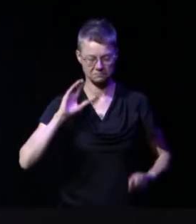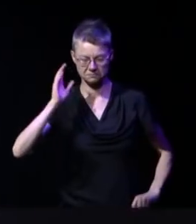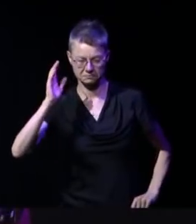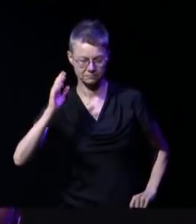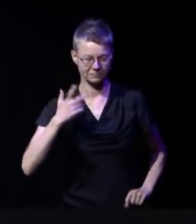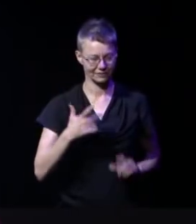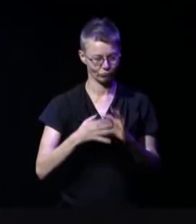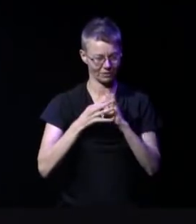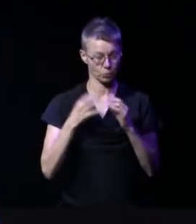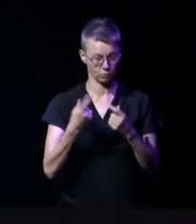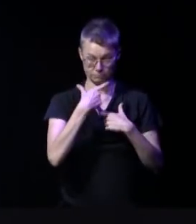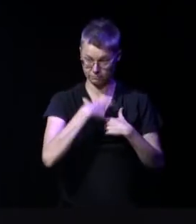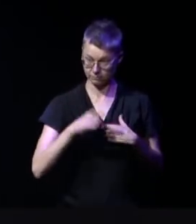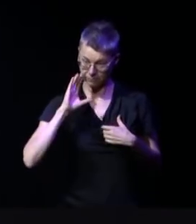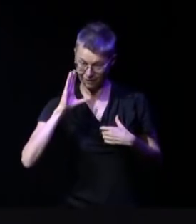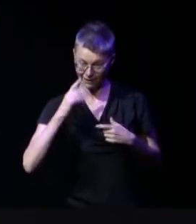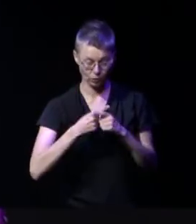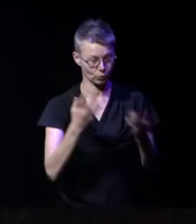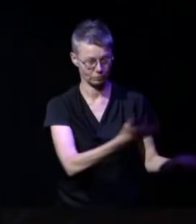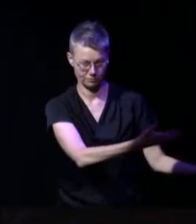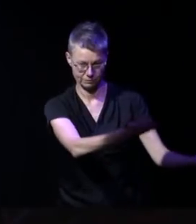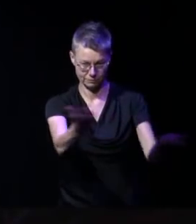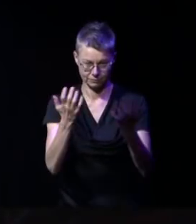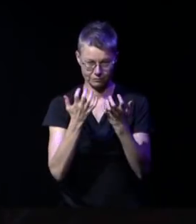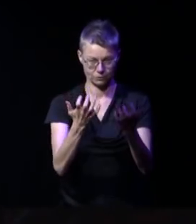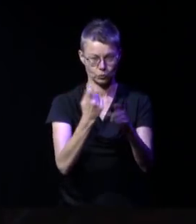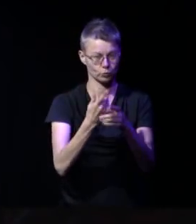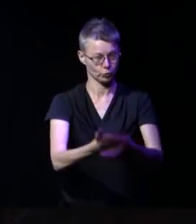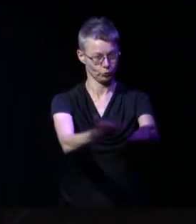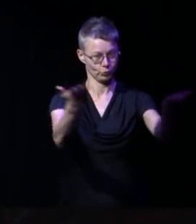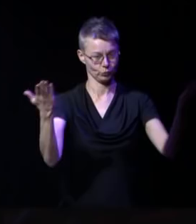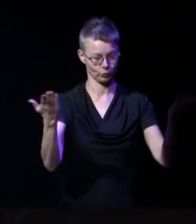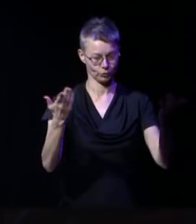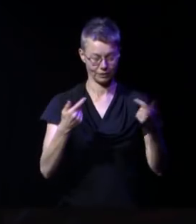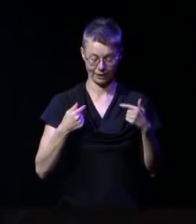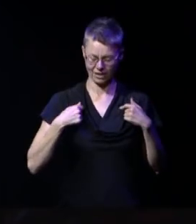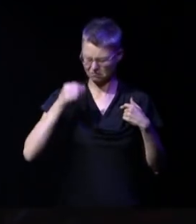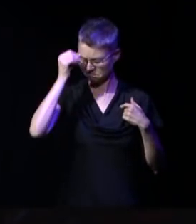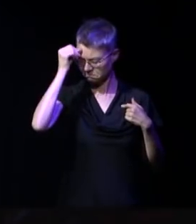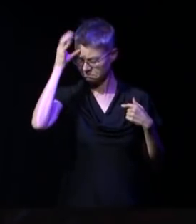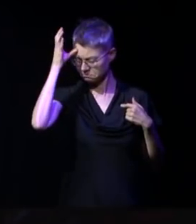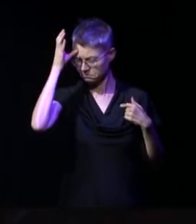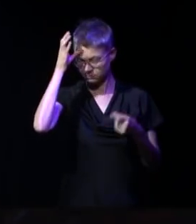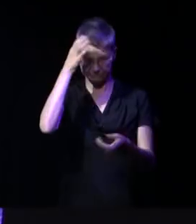between the person speaking and all of the people being spoken to. This idea that I'm the one with the knowledge and you all don't have the knowledge,